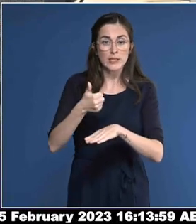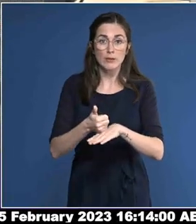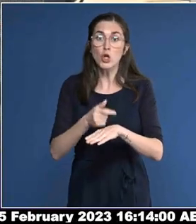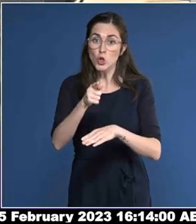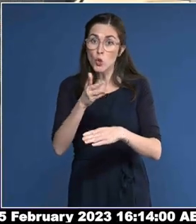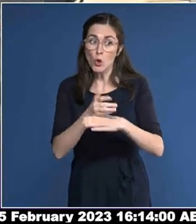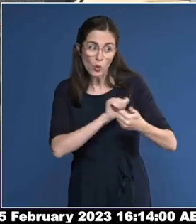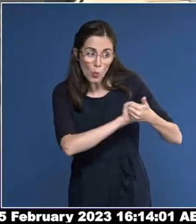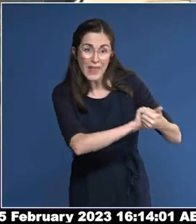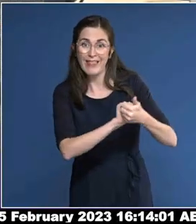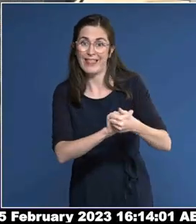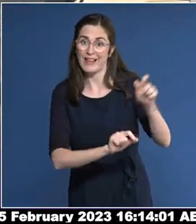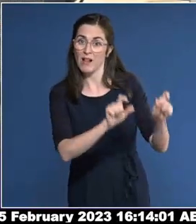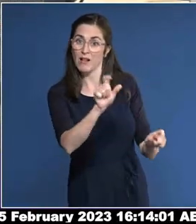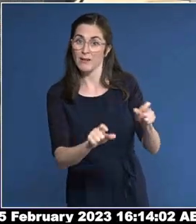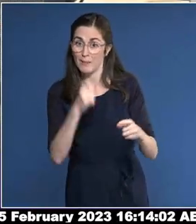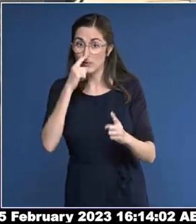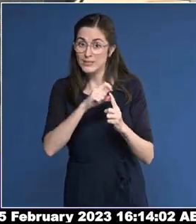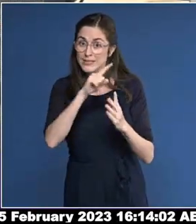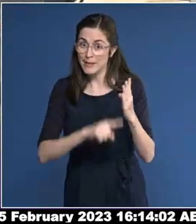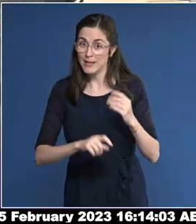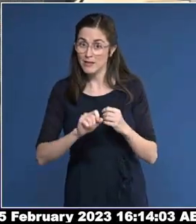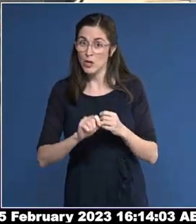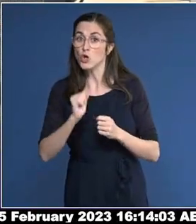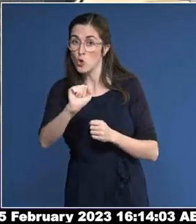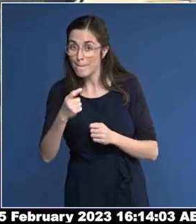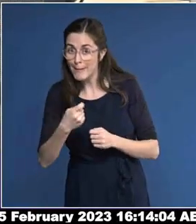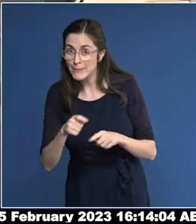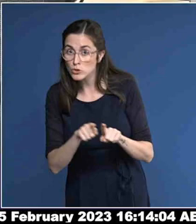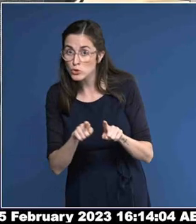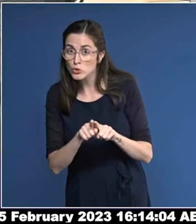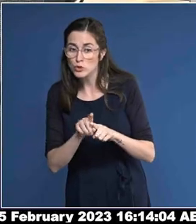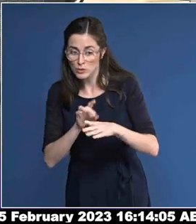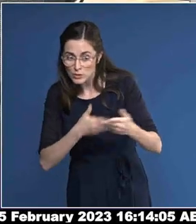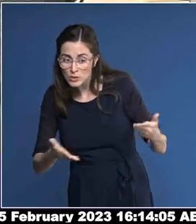That's correct. MS DOWSETT: With your members? That's correct. MS DOWSETT: And also with the NDIA and NDIS Commission.